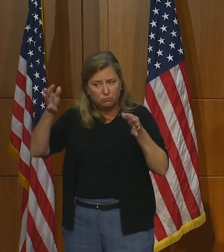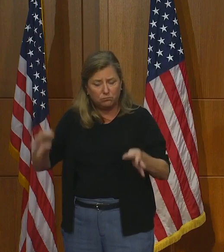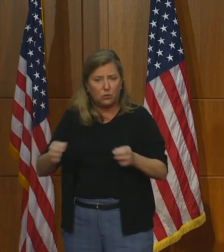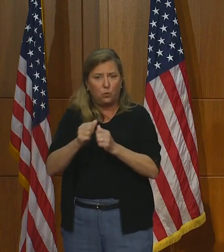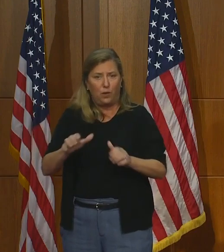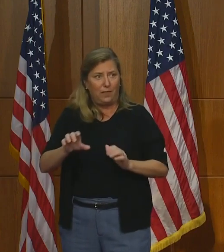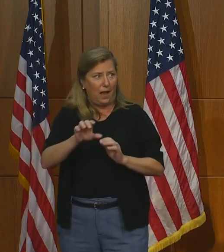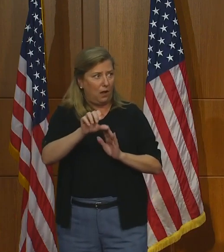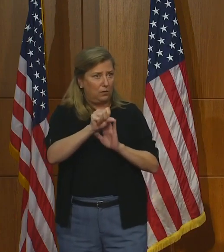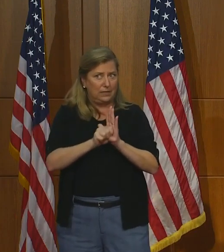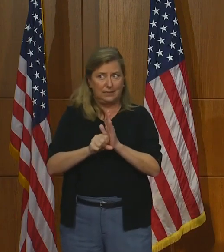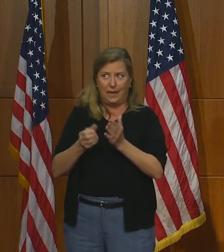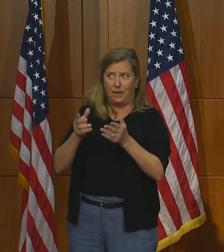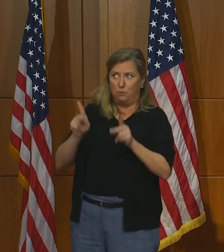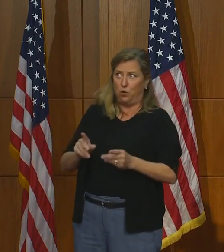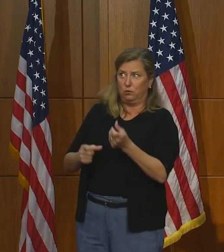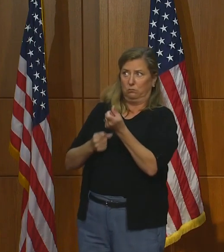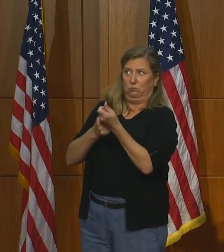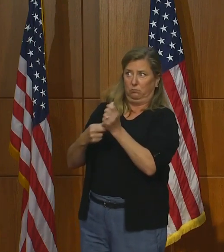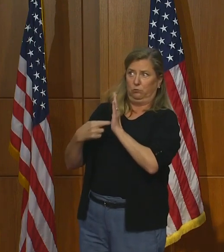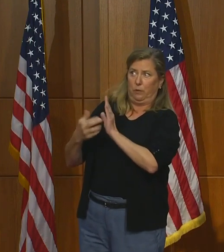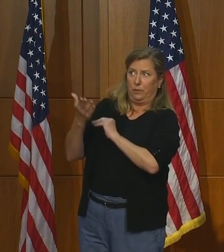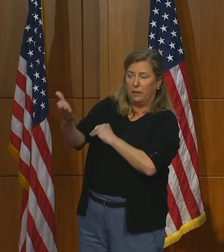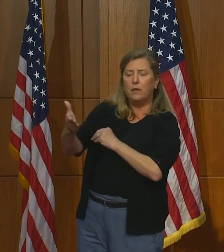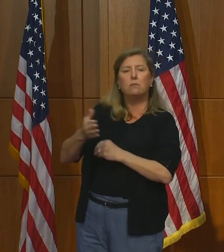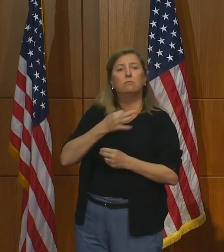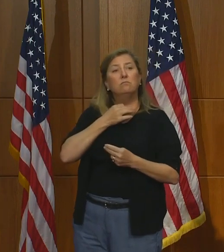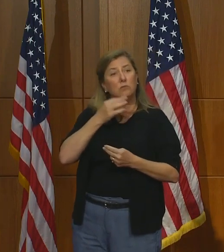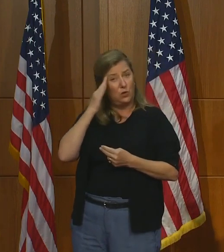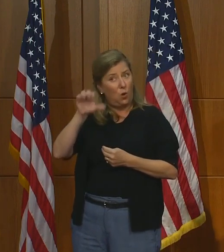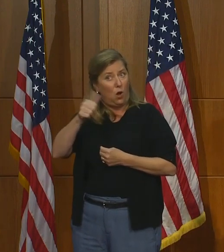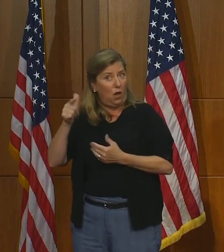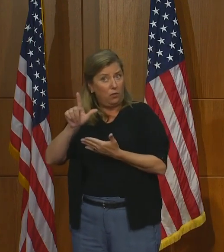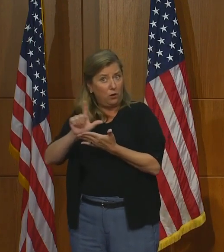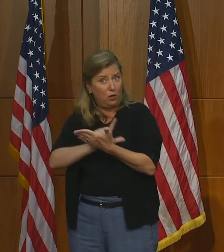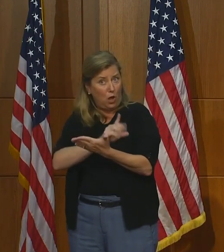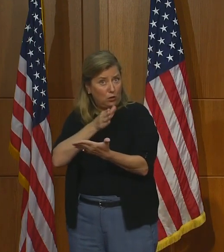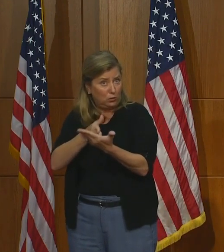CONCERNED THAT THE JUDGE WOULD RULE WITHOUT. BEING PRESENT IF